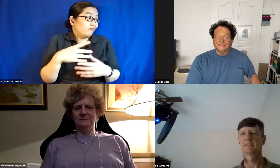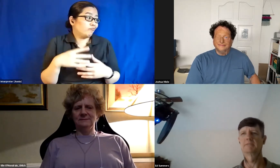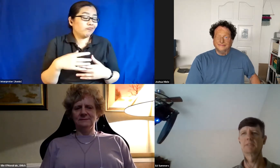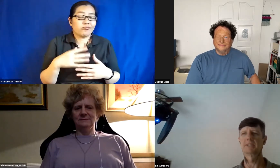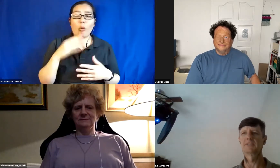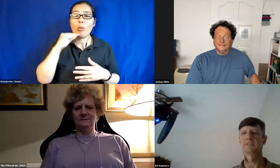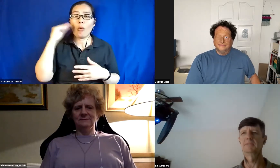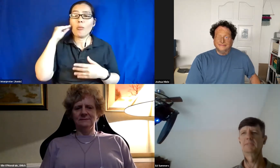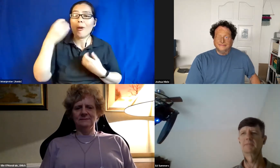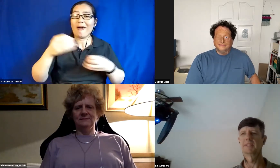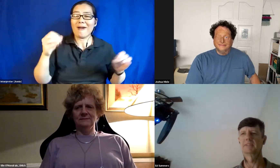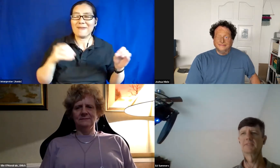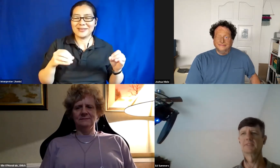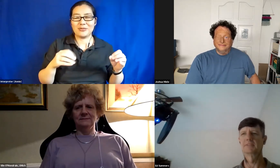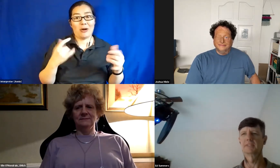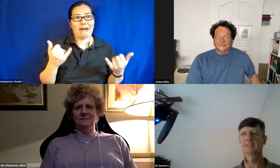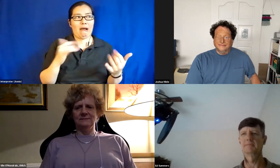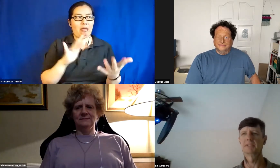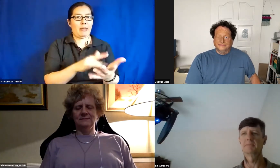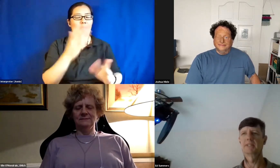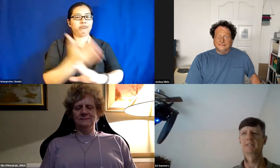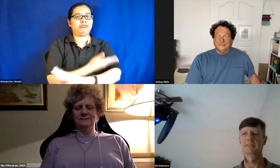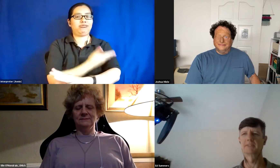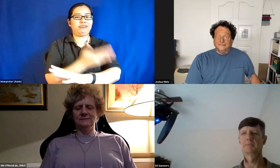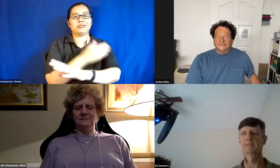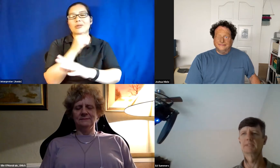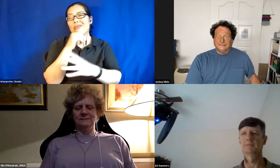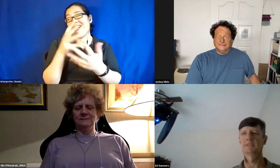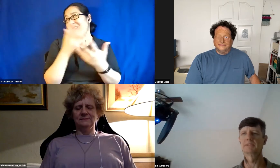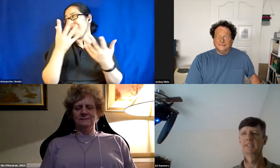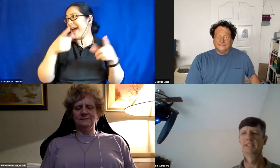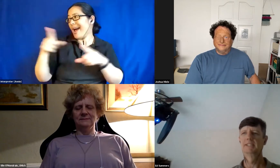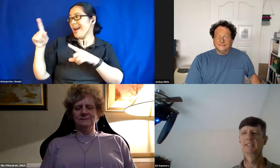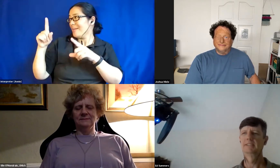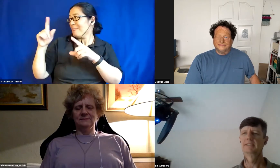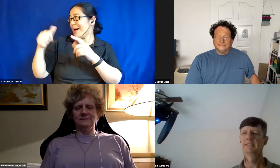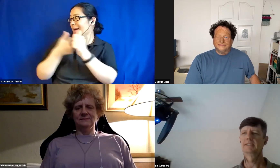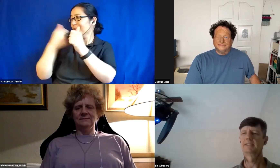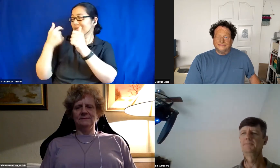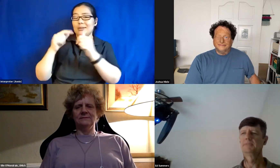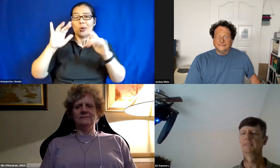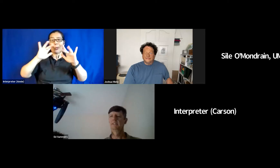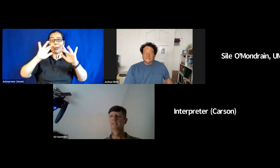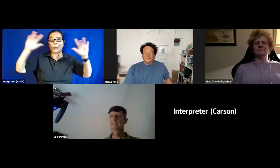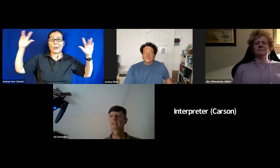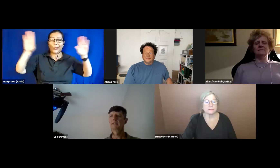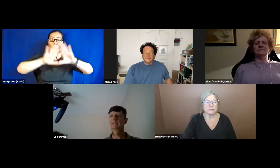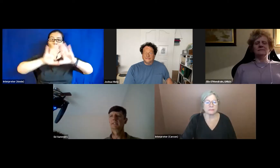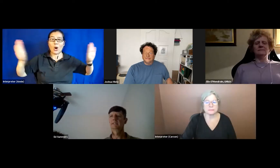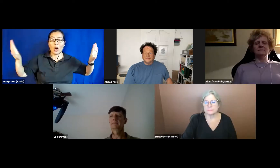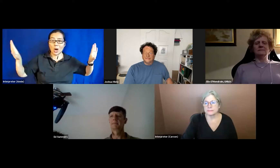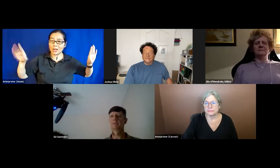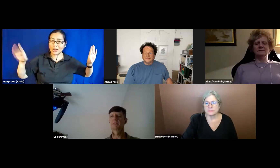in the process of being remodelled. There's not much behind me except for blank walls. I'm director of